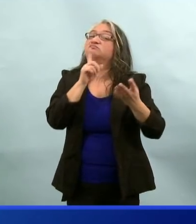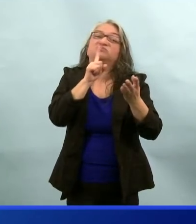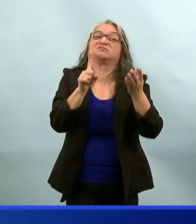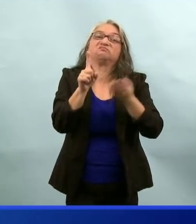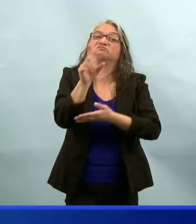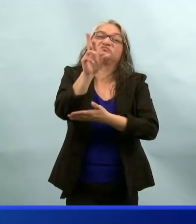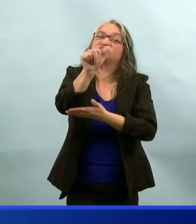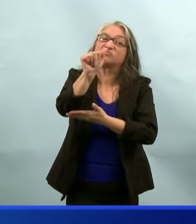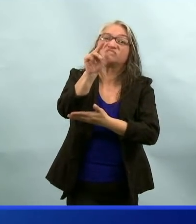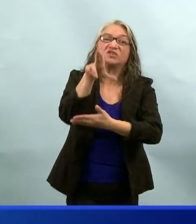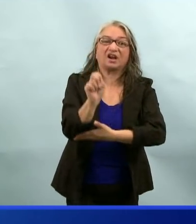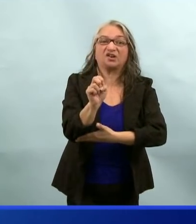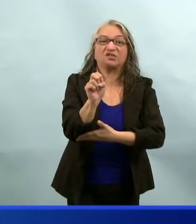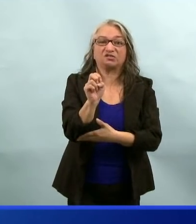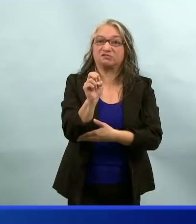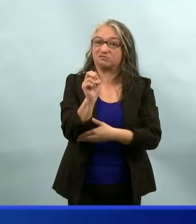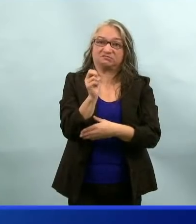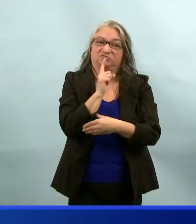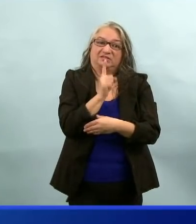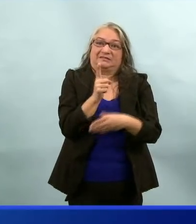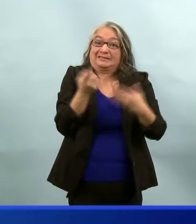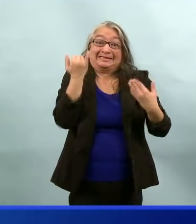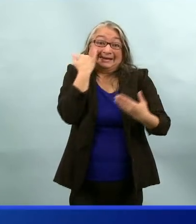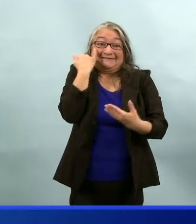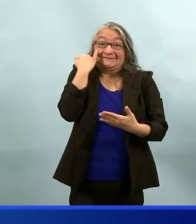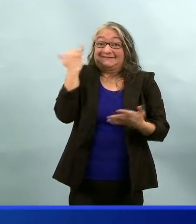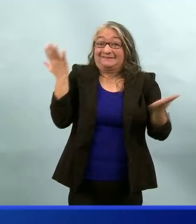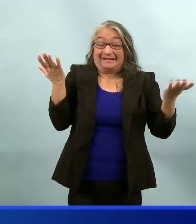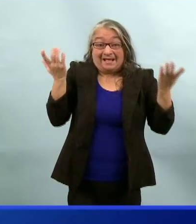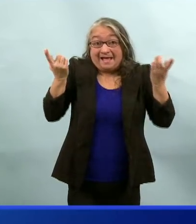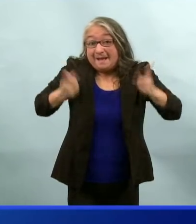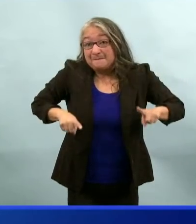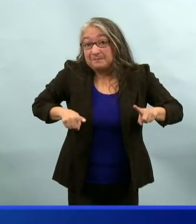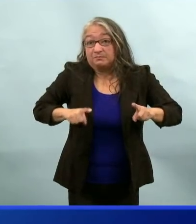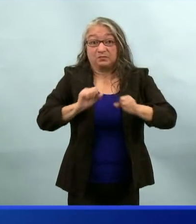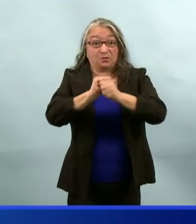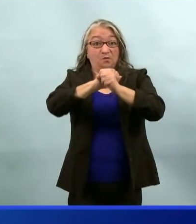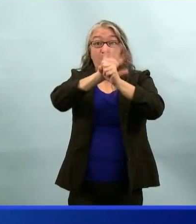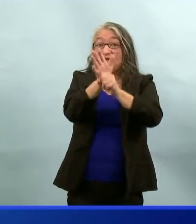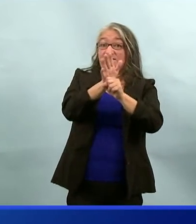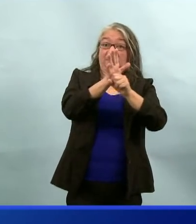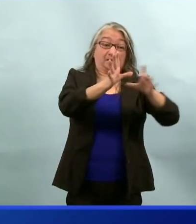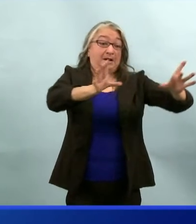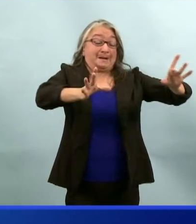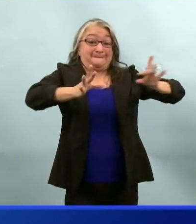is much greater than related to those that happen after vaccine so we're making this